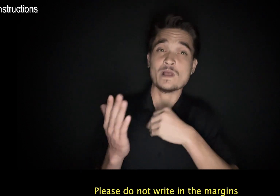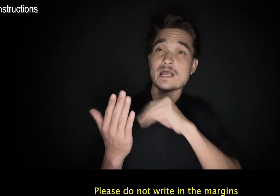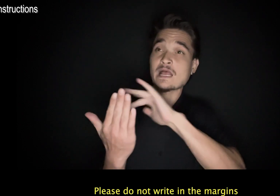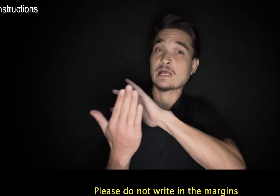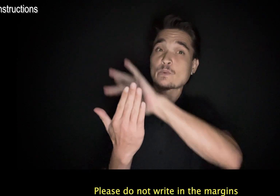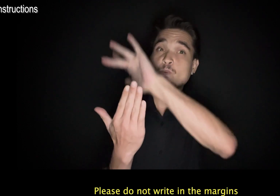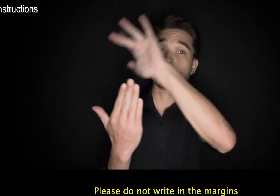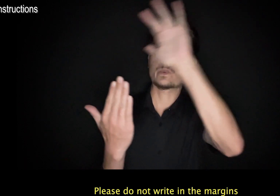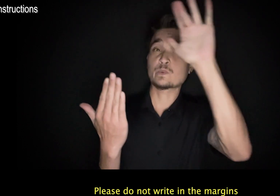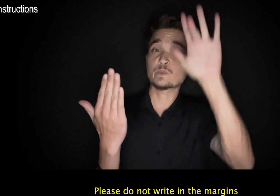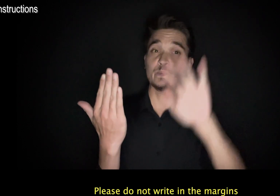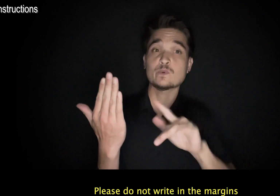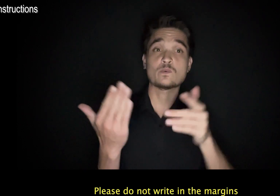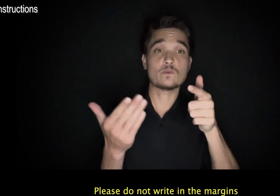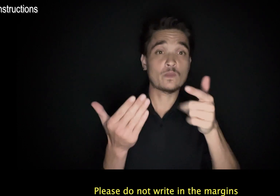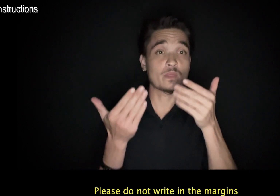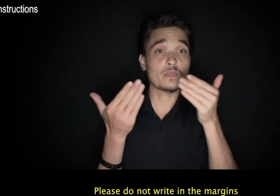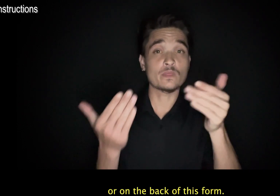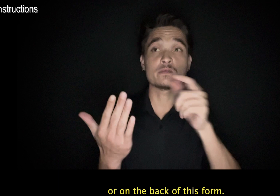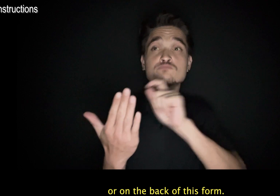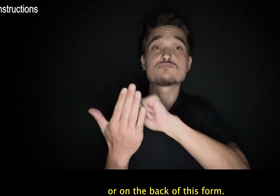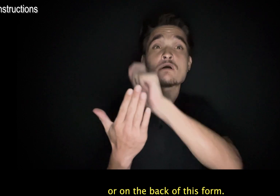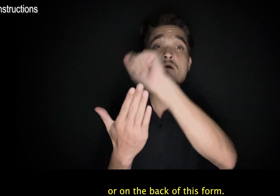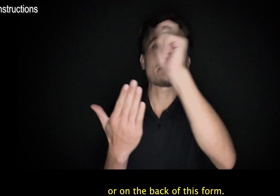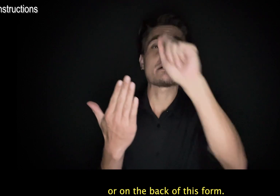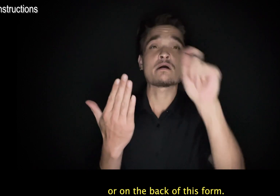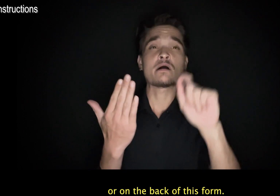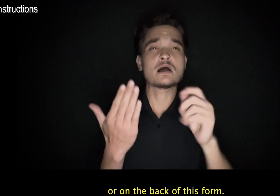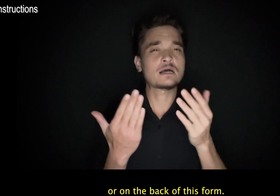Please do not write in the margins or on the back of this form.